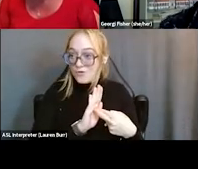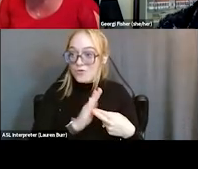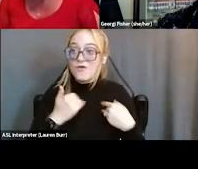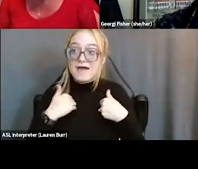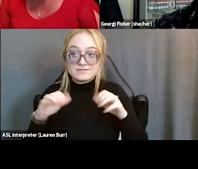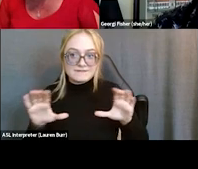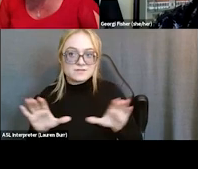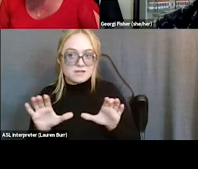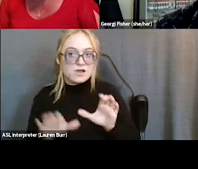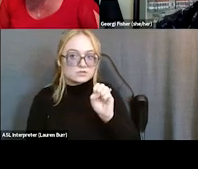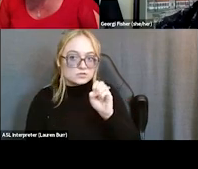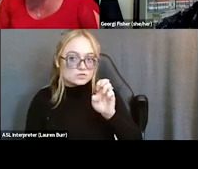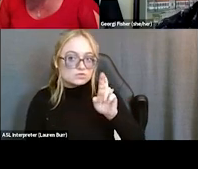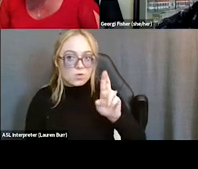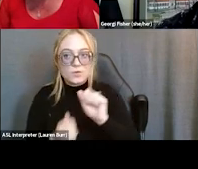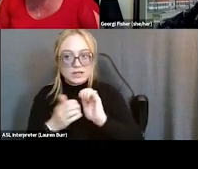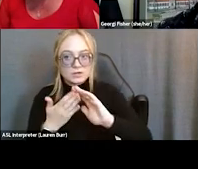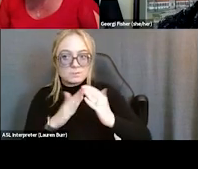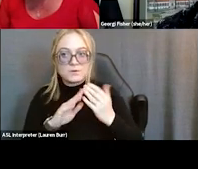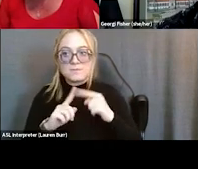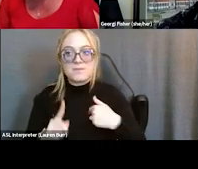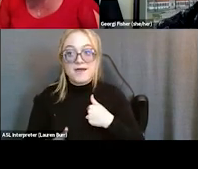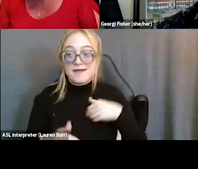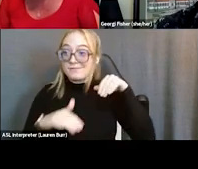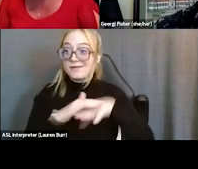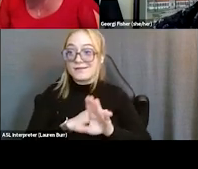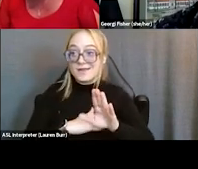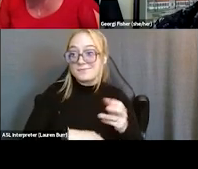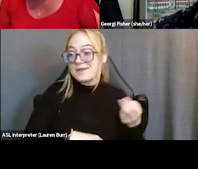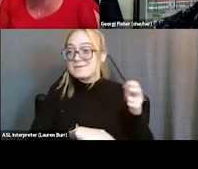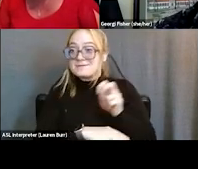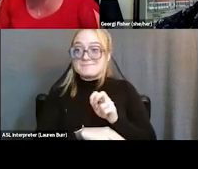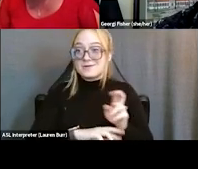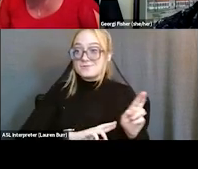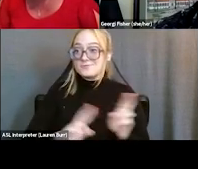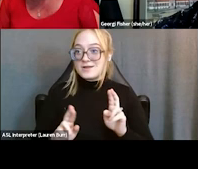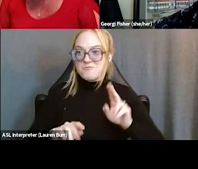in the community and just came in with lots of asks, right? Like I came to the table just asking for the moon,